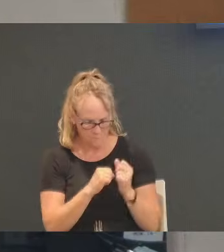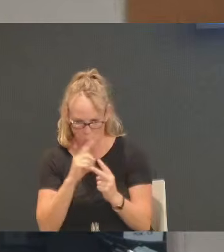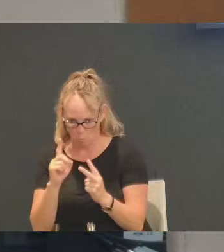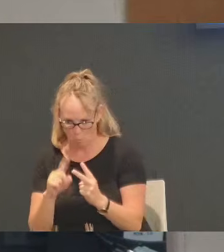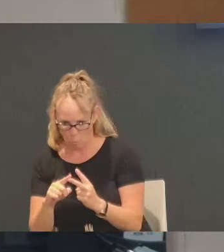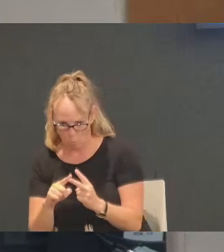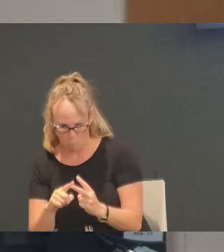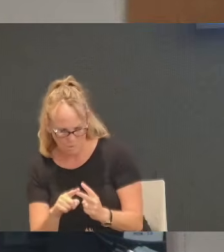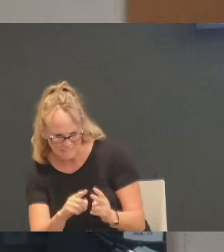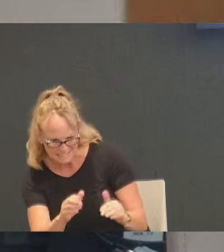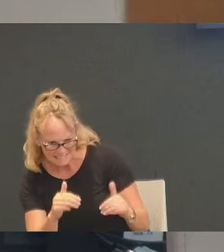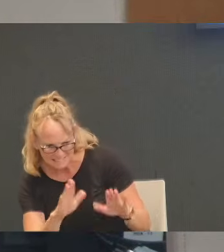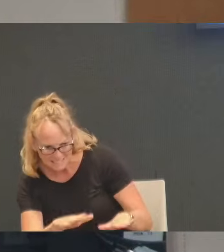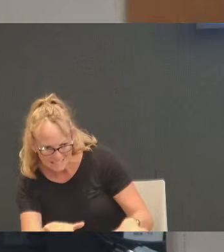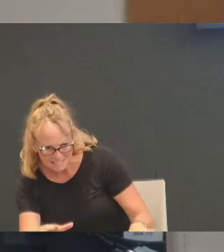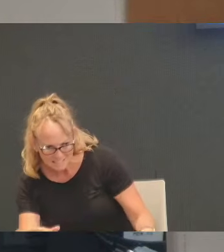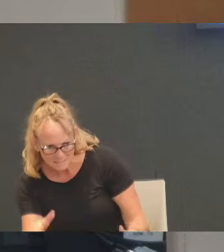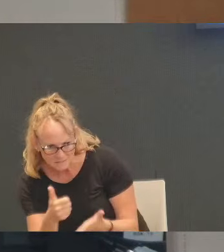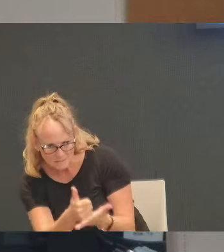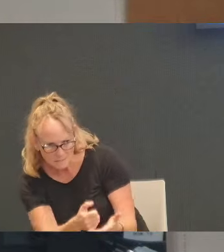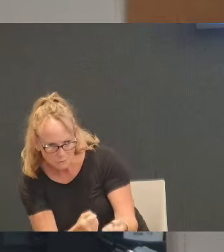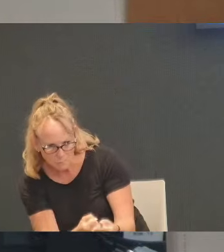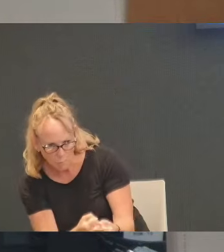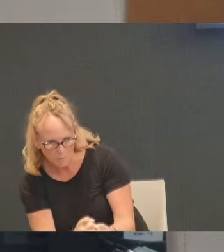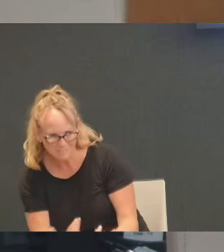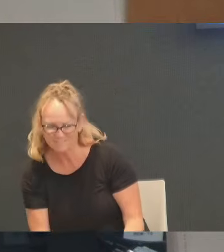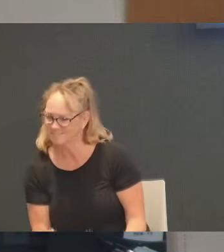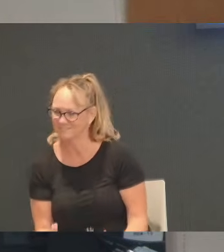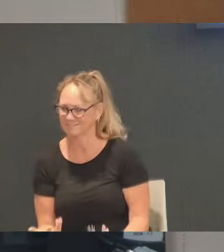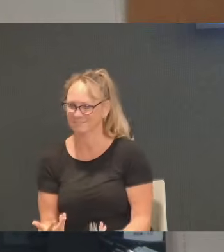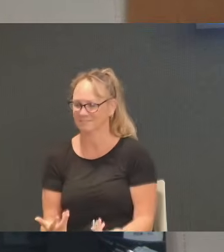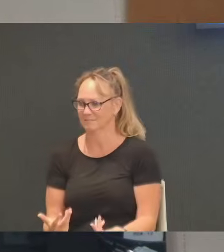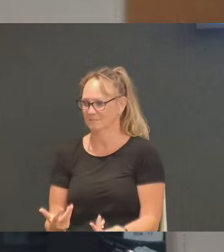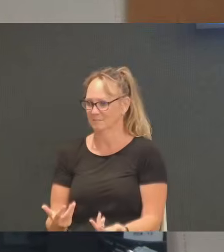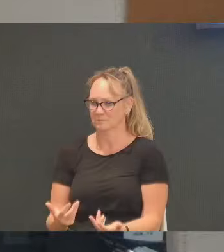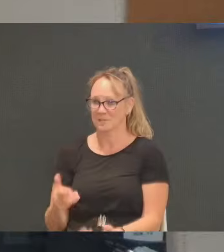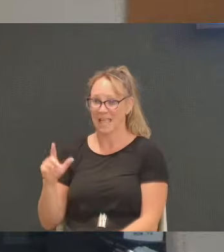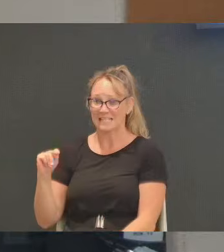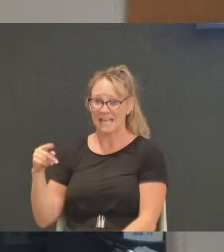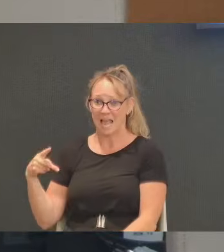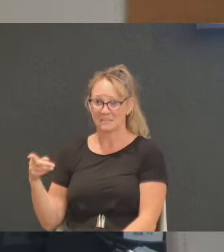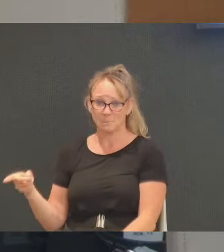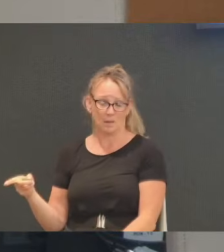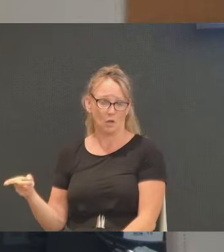but also being able to be supportive. Over the years, the taxpayers have been, I think, very